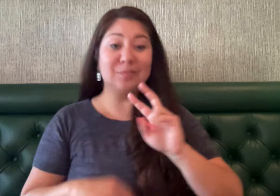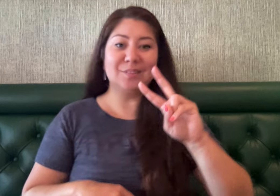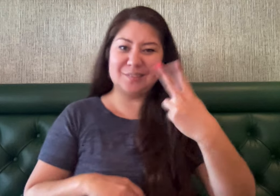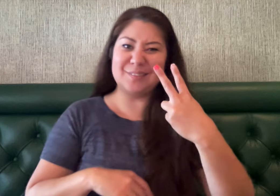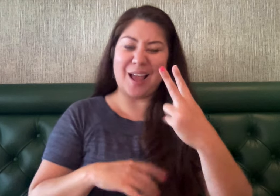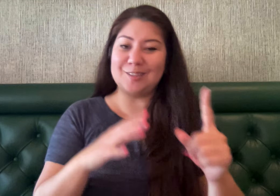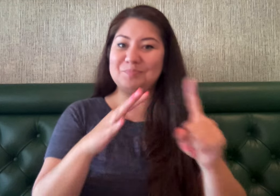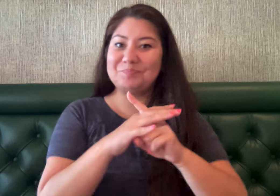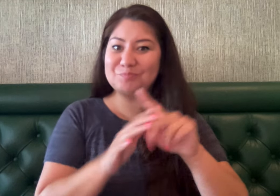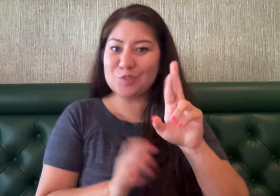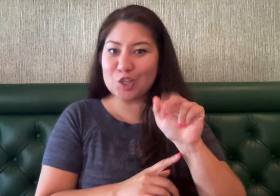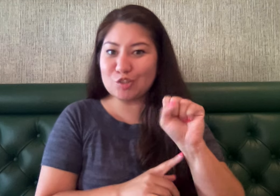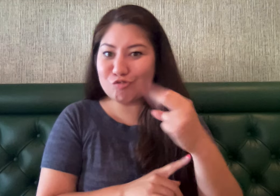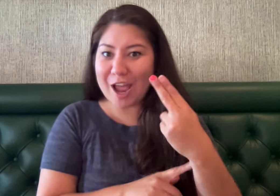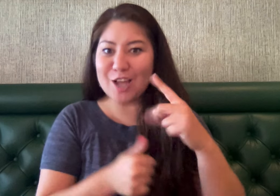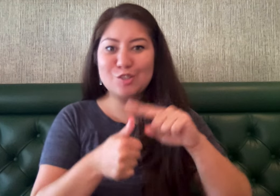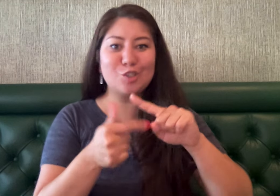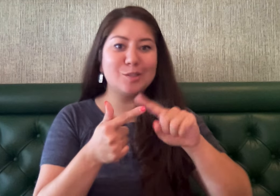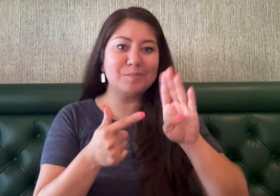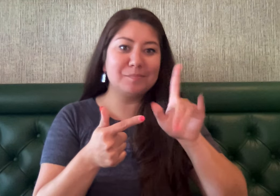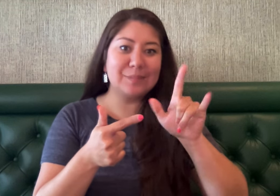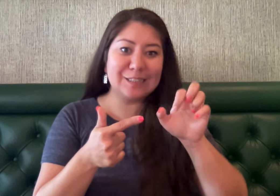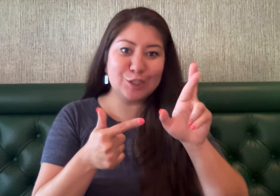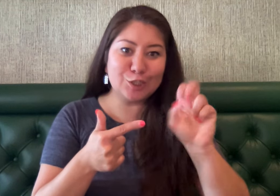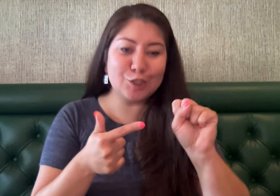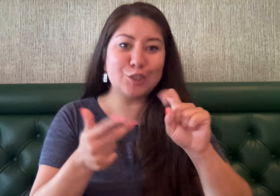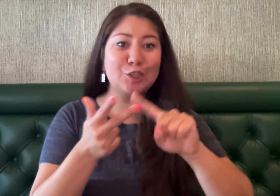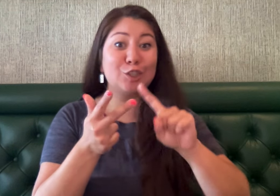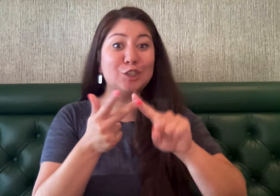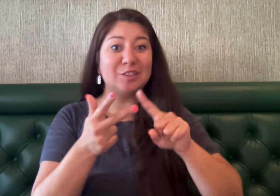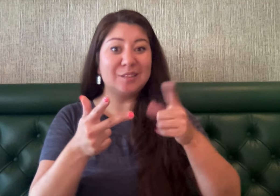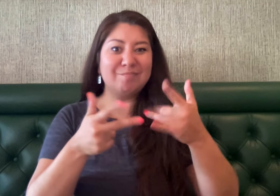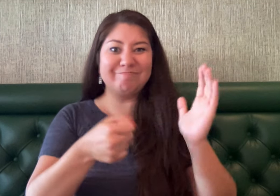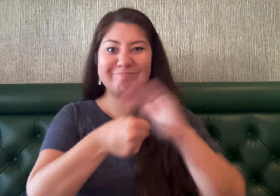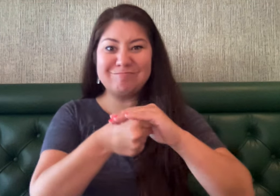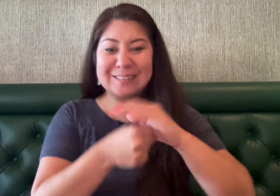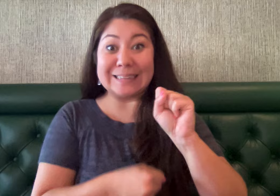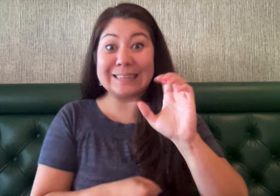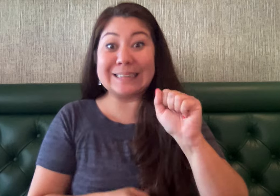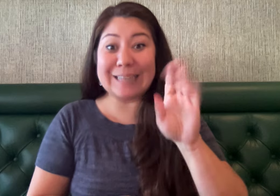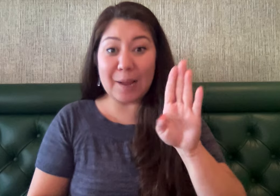With the second stage showing the presence of rashes, blisters, and scabs.